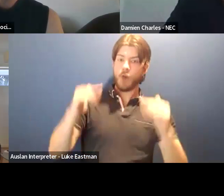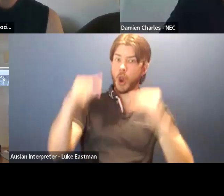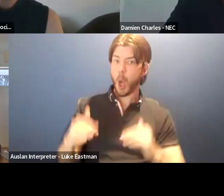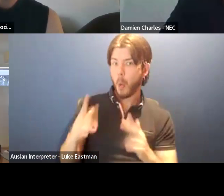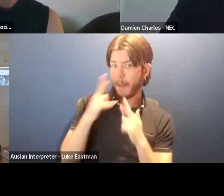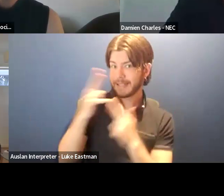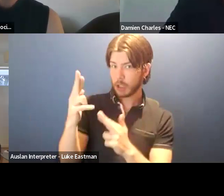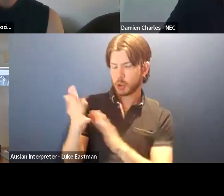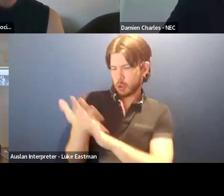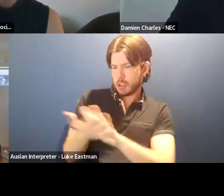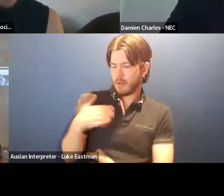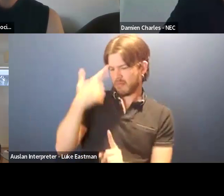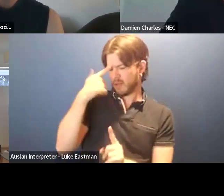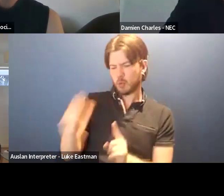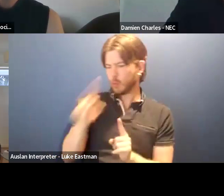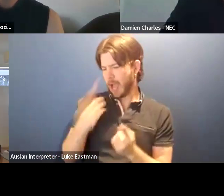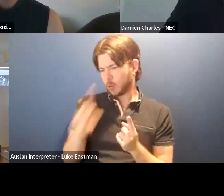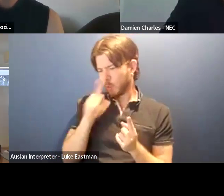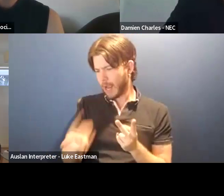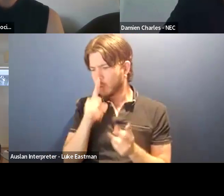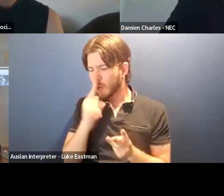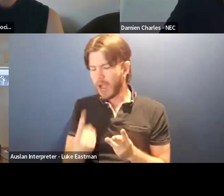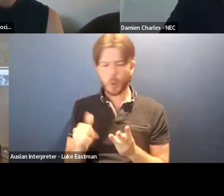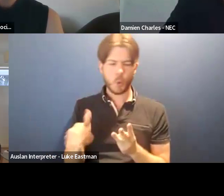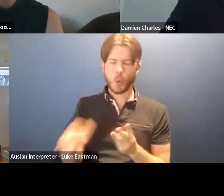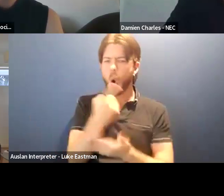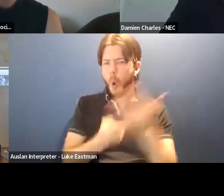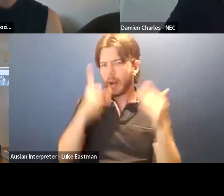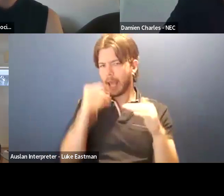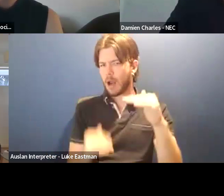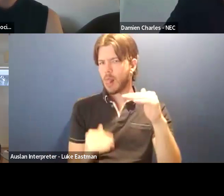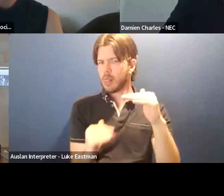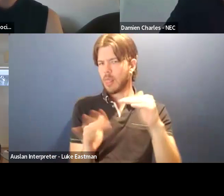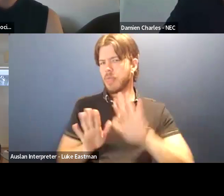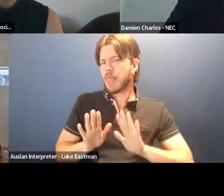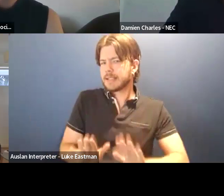disabilities - whether it's in school or